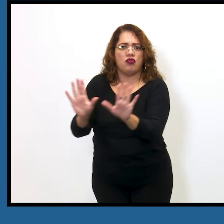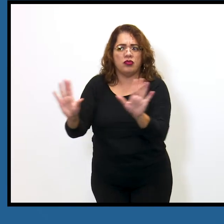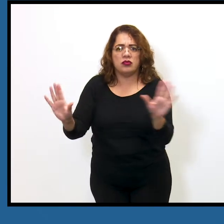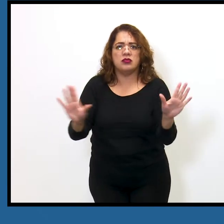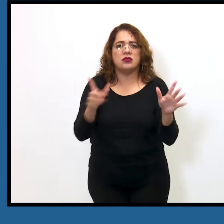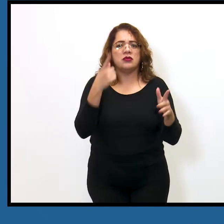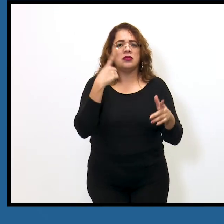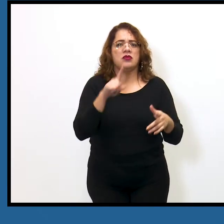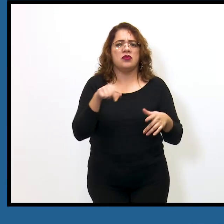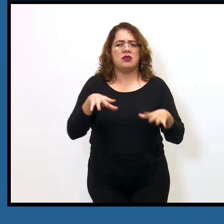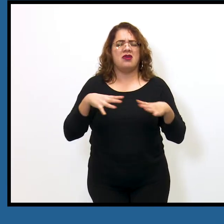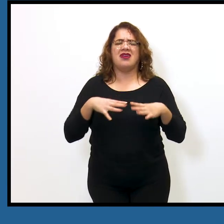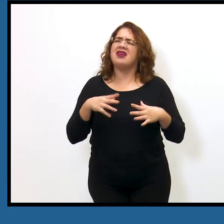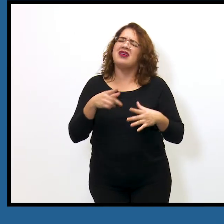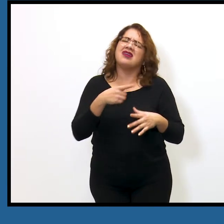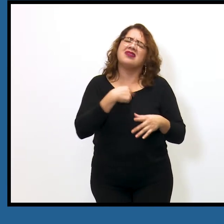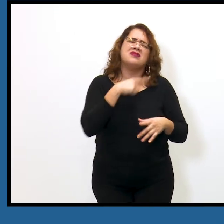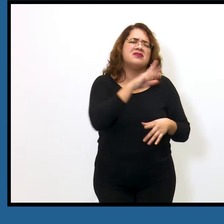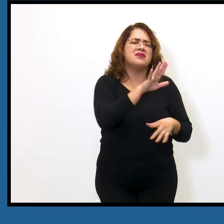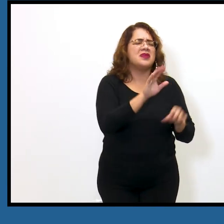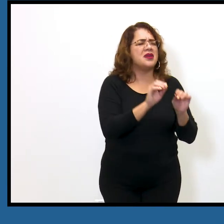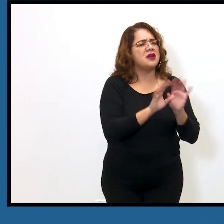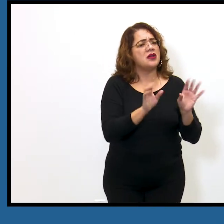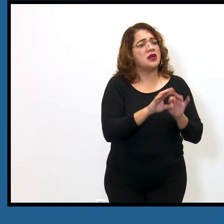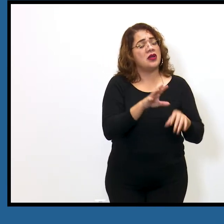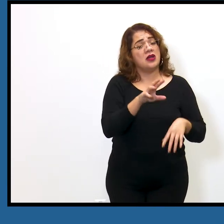So we'll continue to do be working with our venue task force